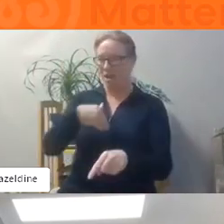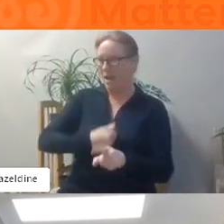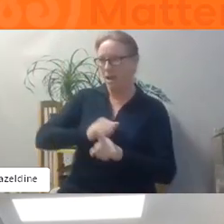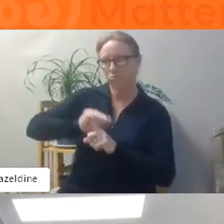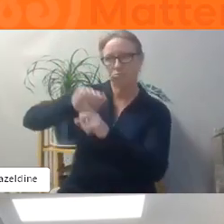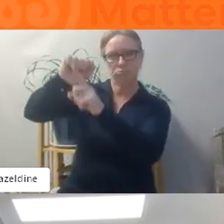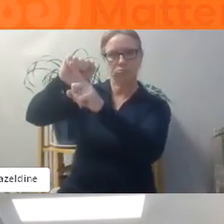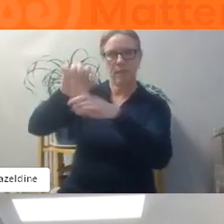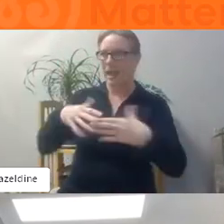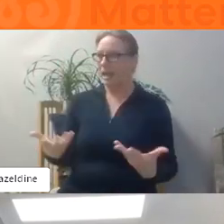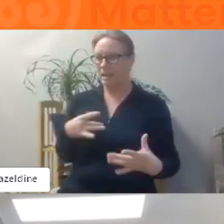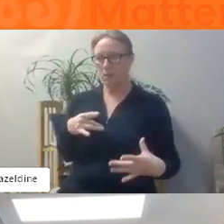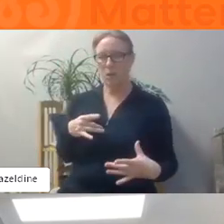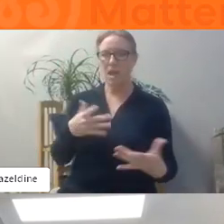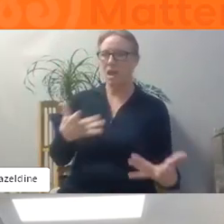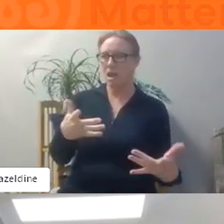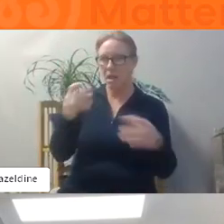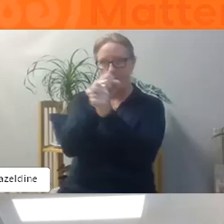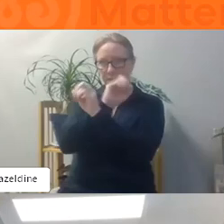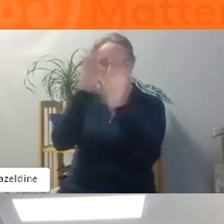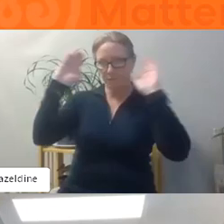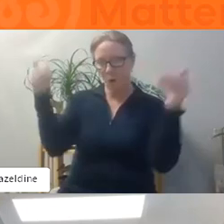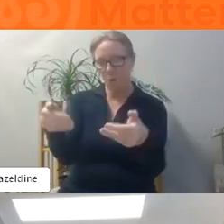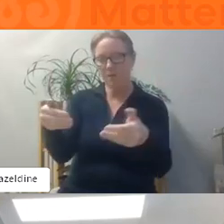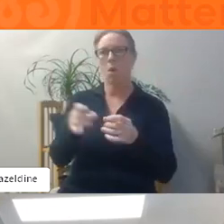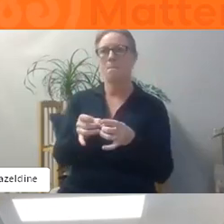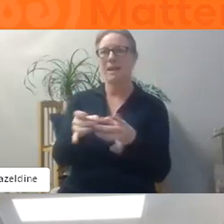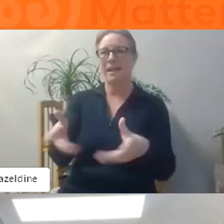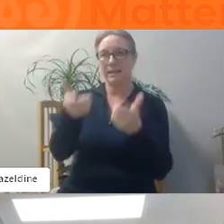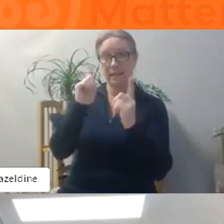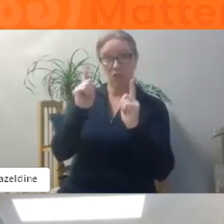we join the dots, focusing on beginning teachers alone, in my humble opinion,